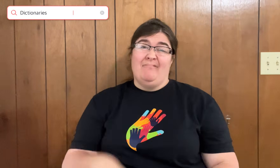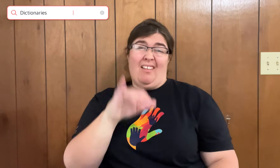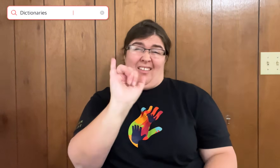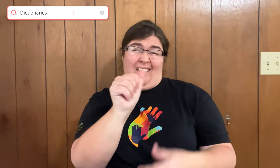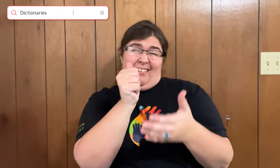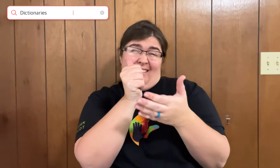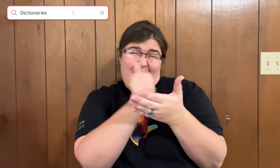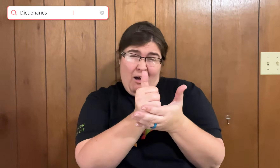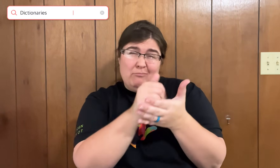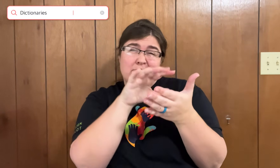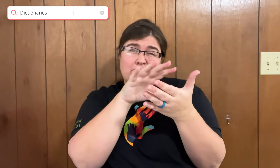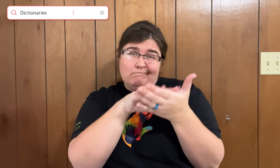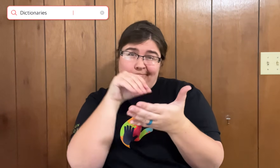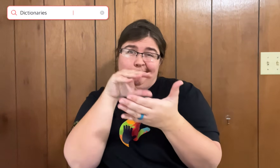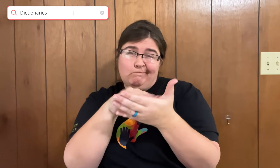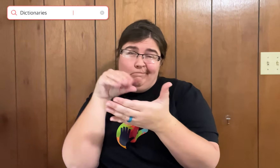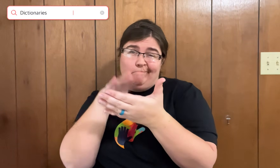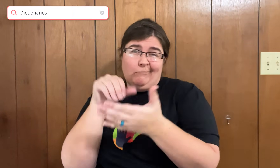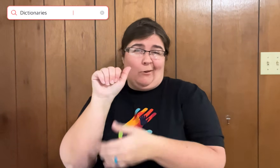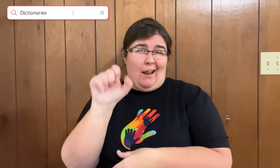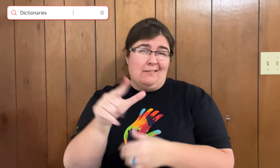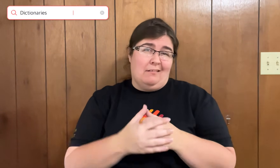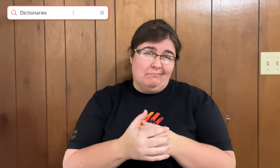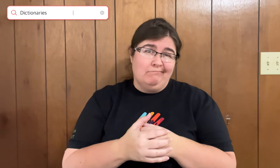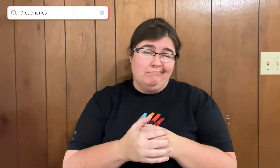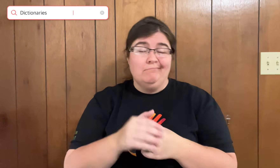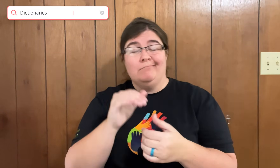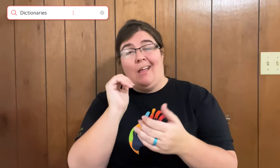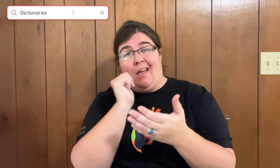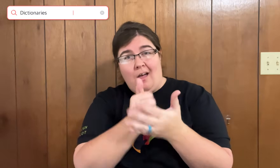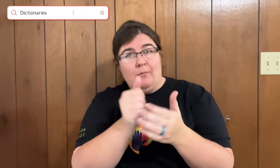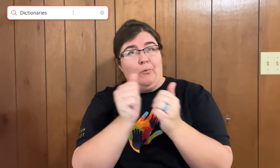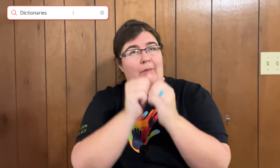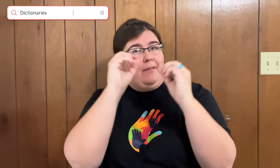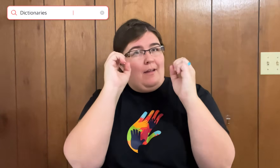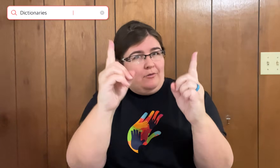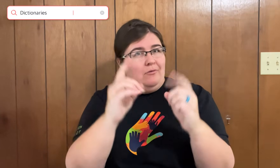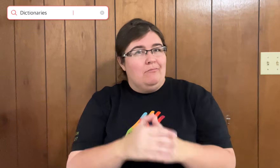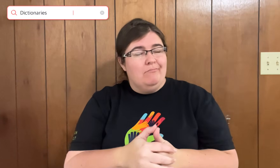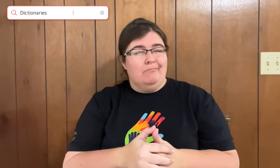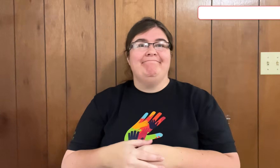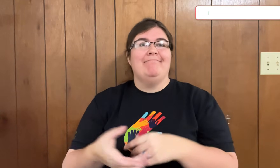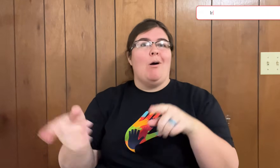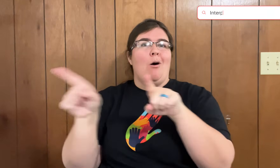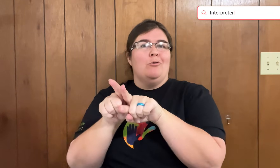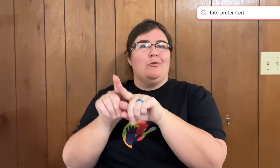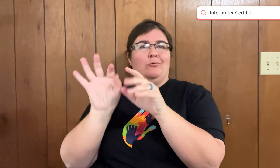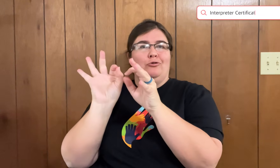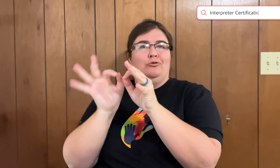And that can help people learn ASL for example. It can help with education.